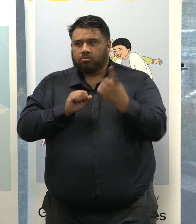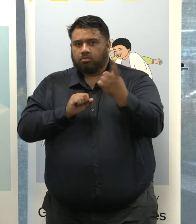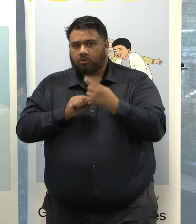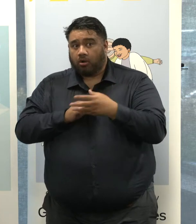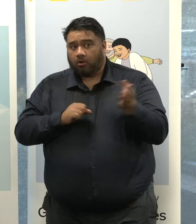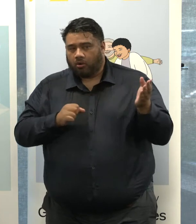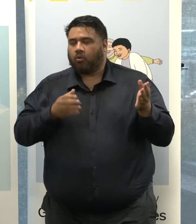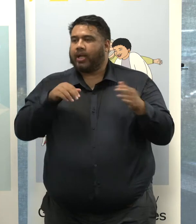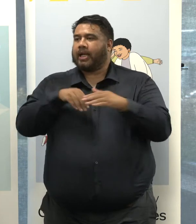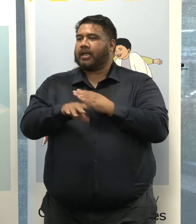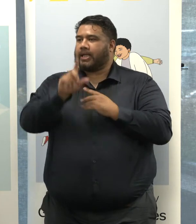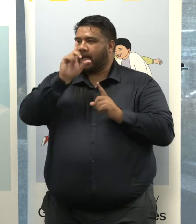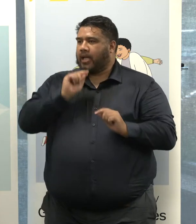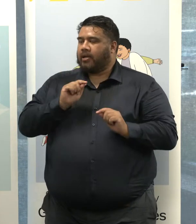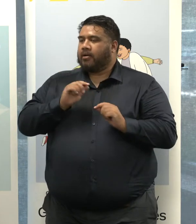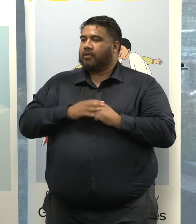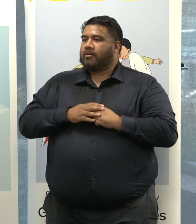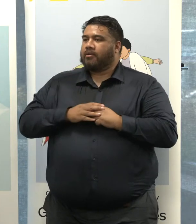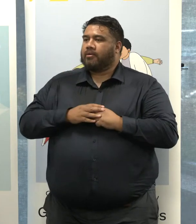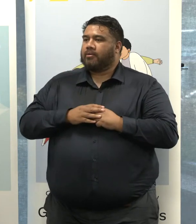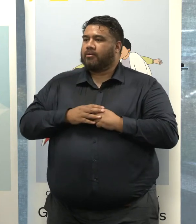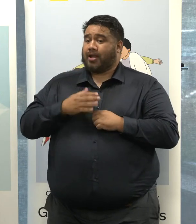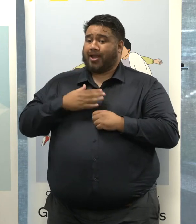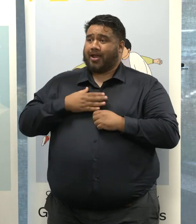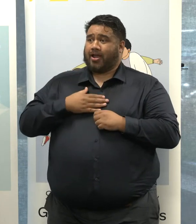locks on their doors so that